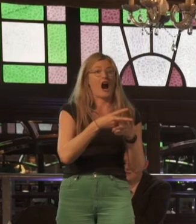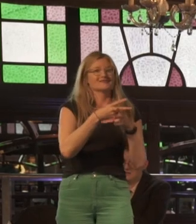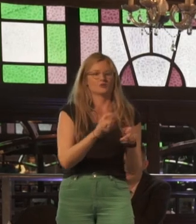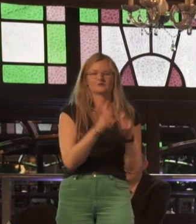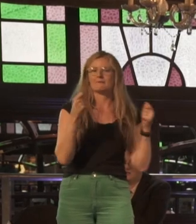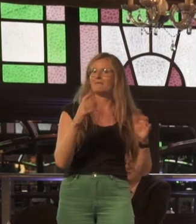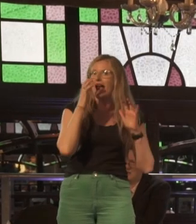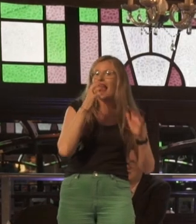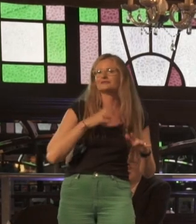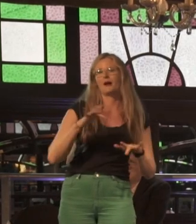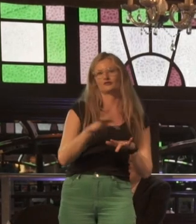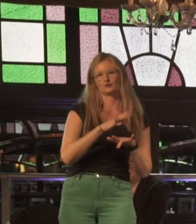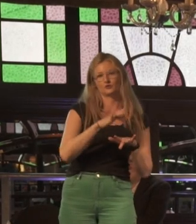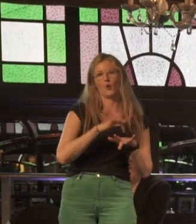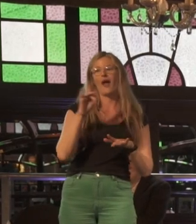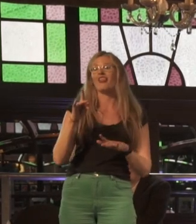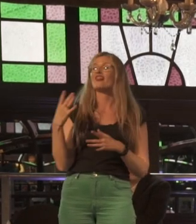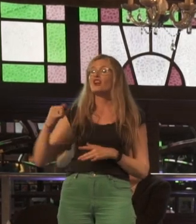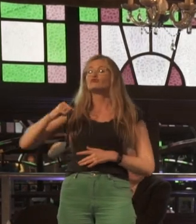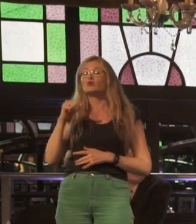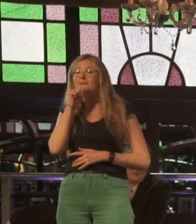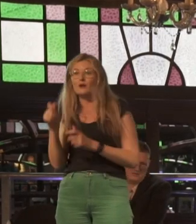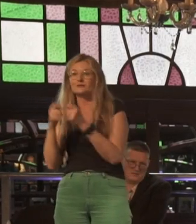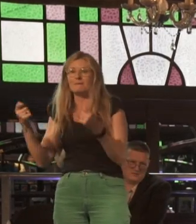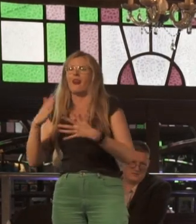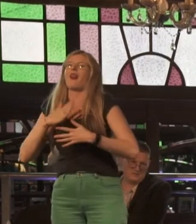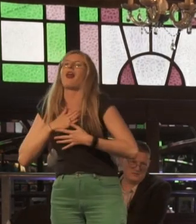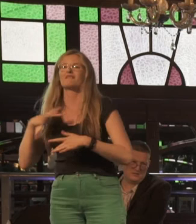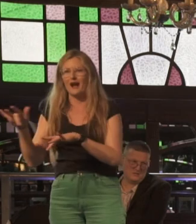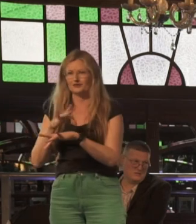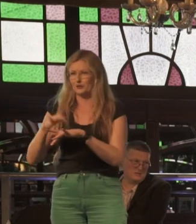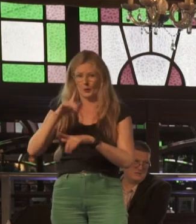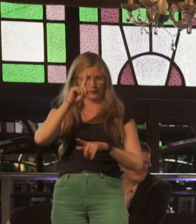to The Scotsman loving me, and my audiences being - you know, I'm a Black person